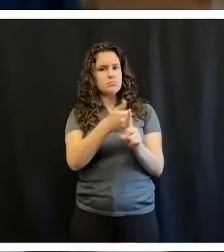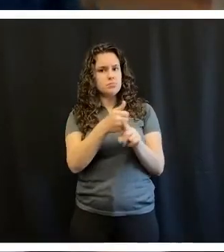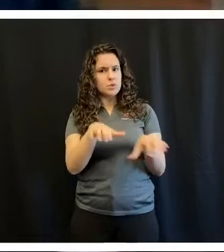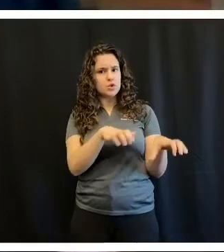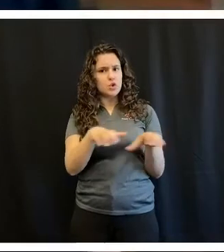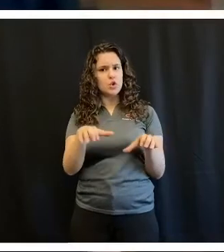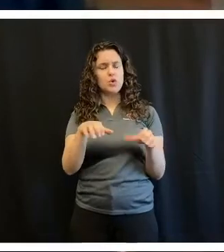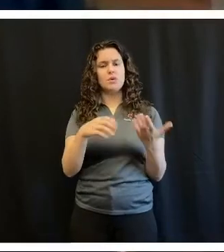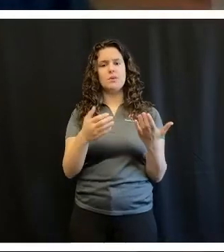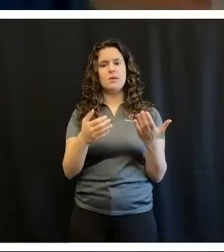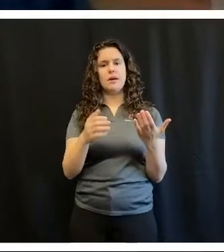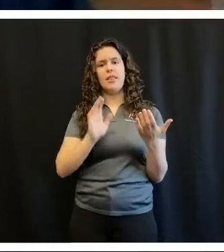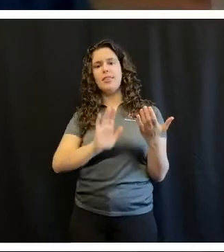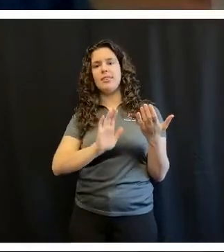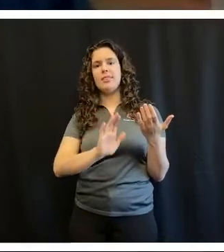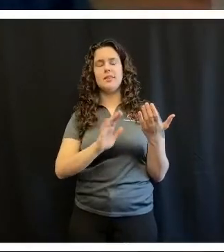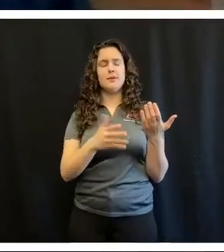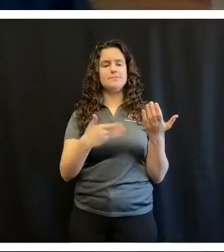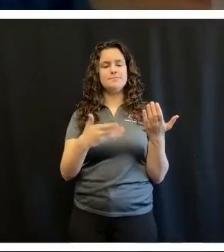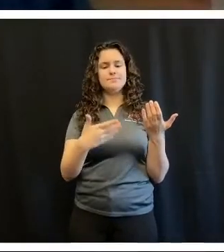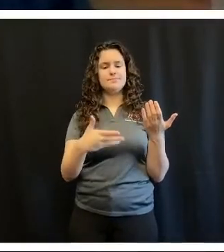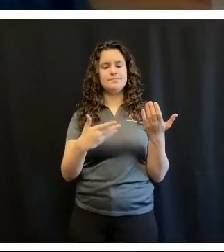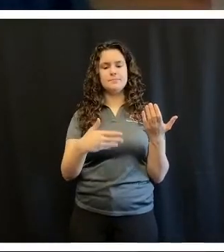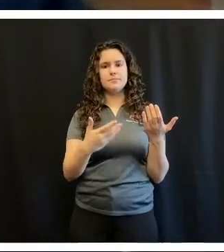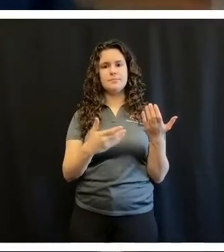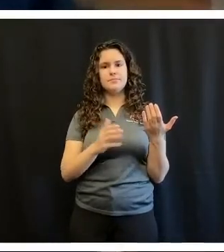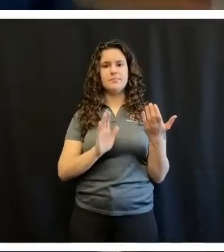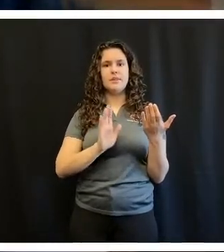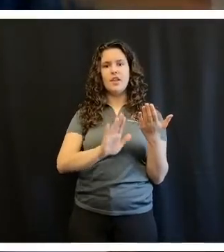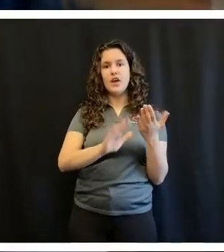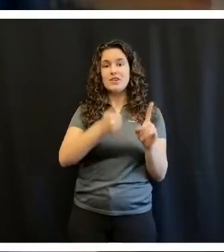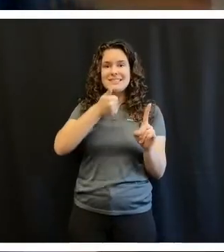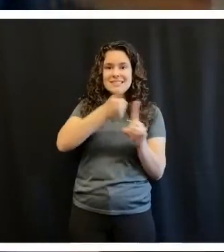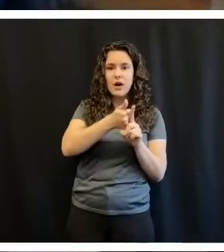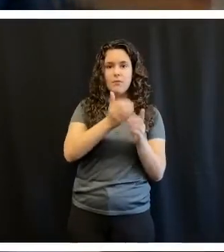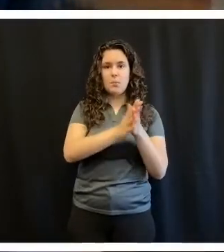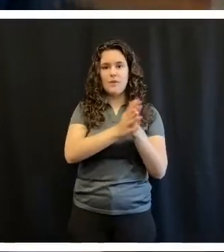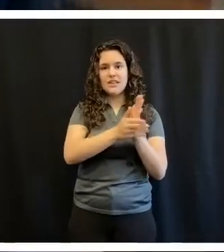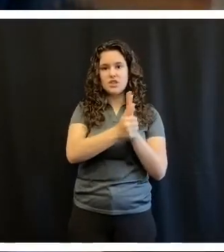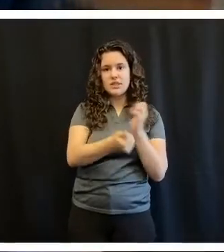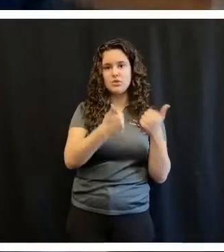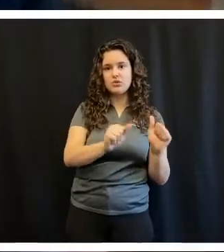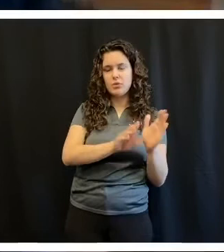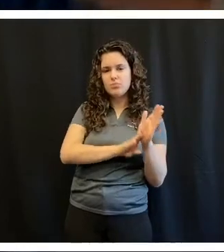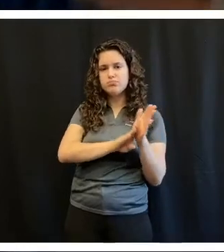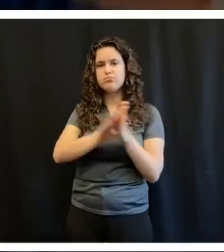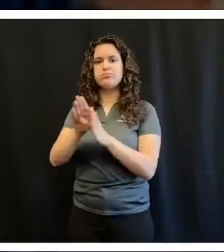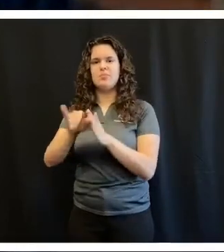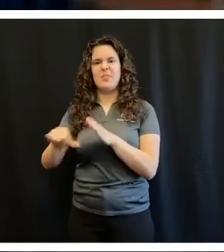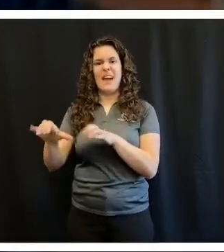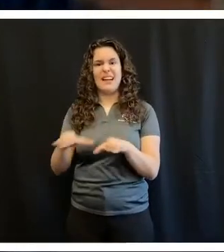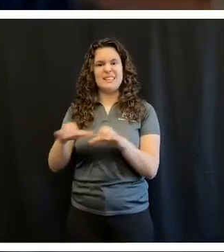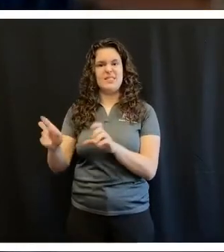of those self-motivation skills. So, instead of using some of the composition books